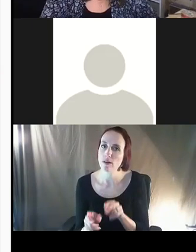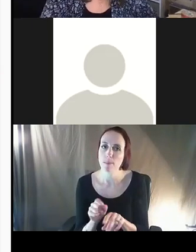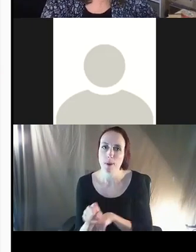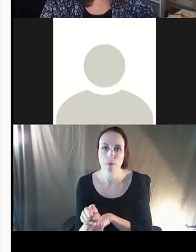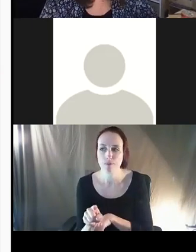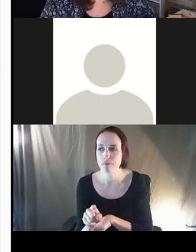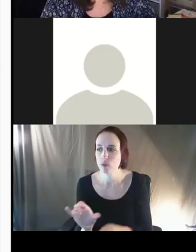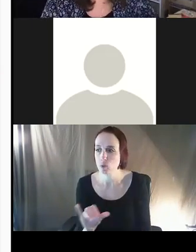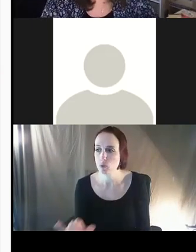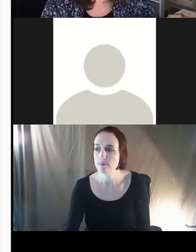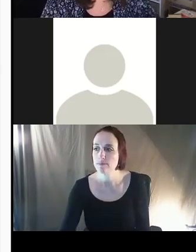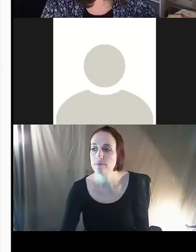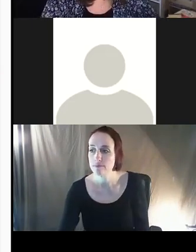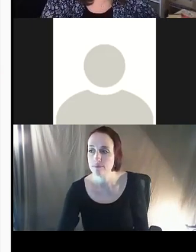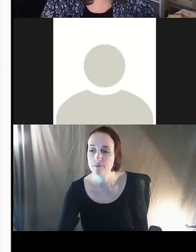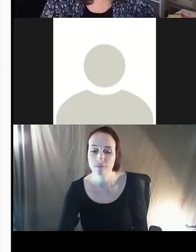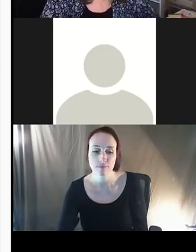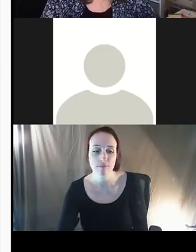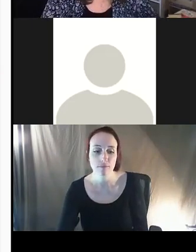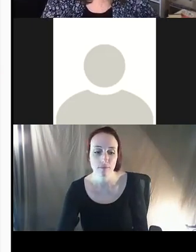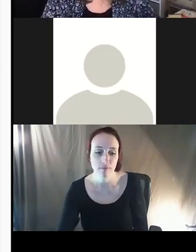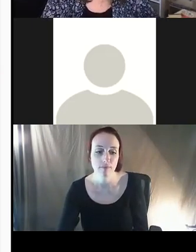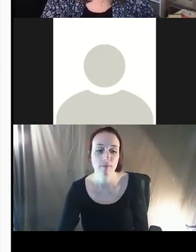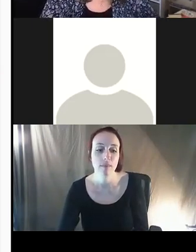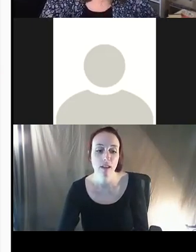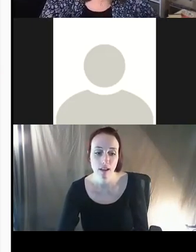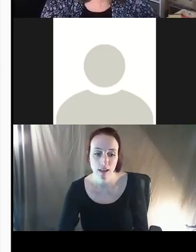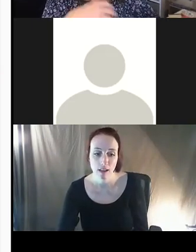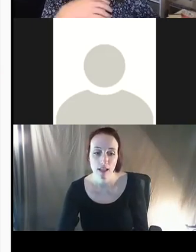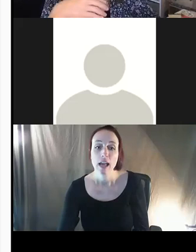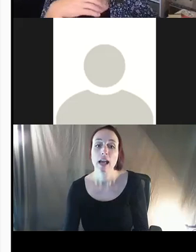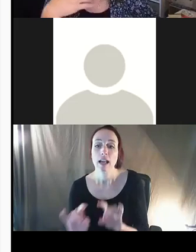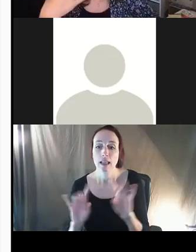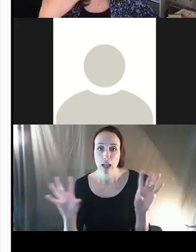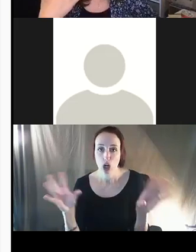Clear and concise, Denise says. Absolutely.